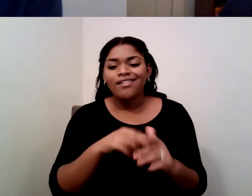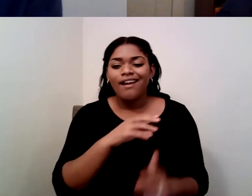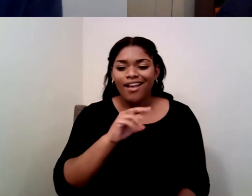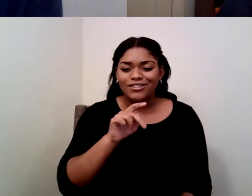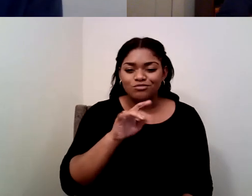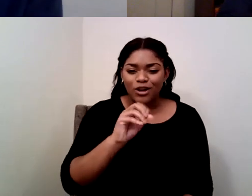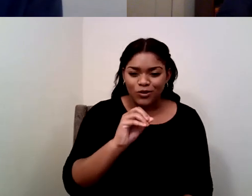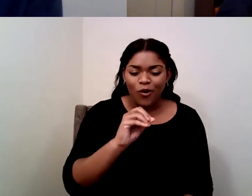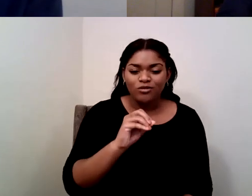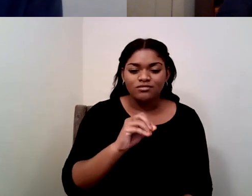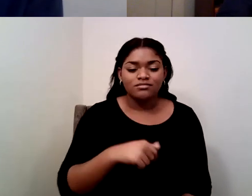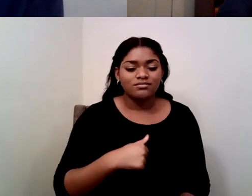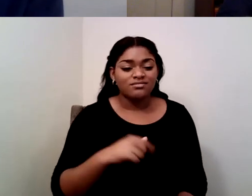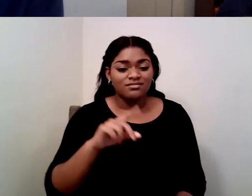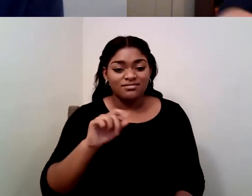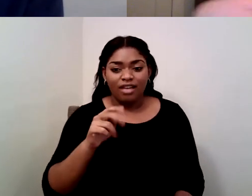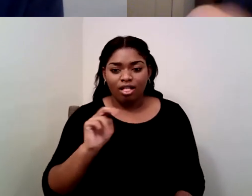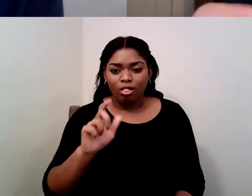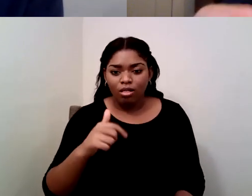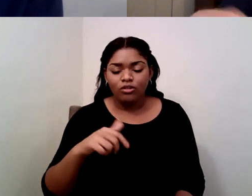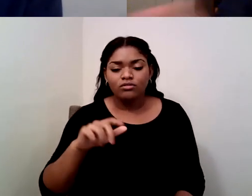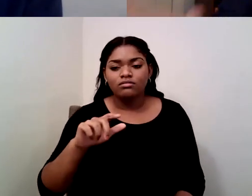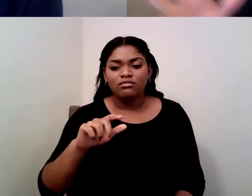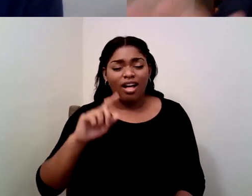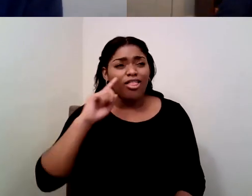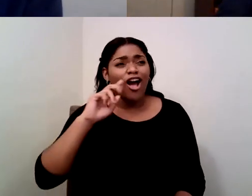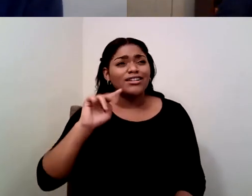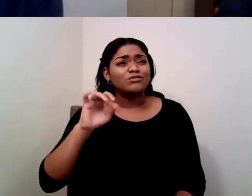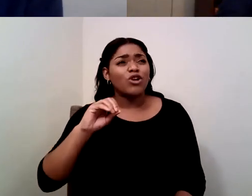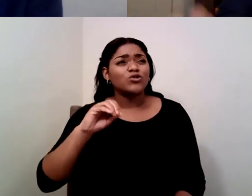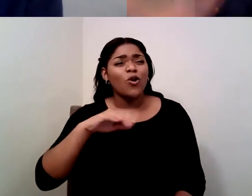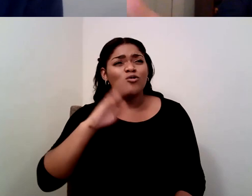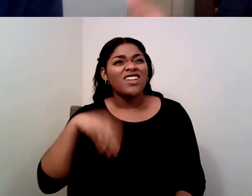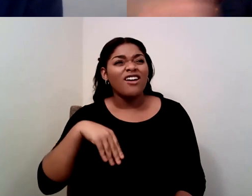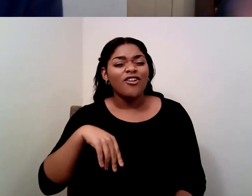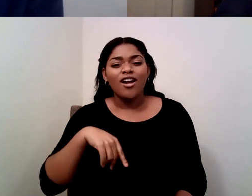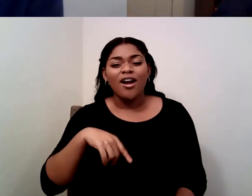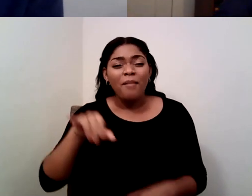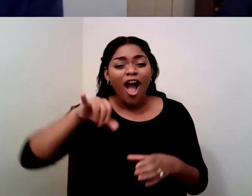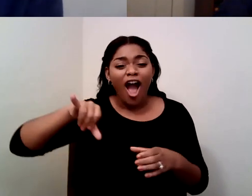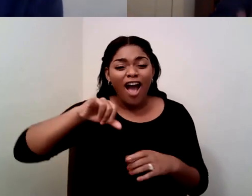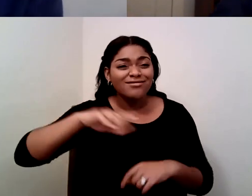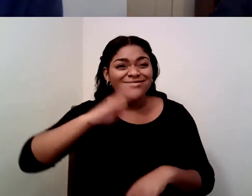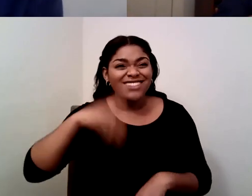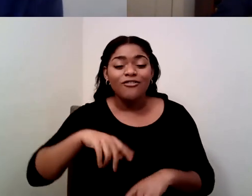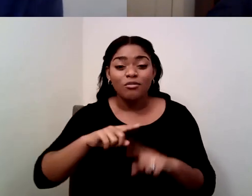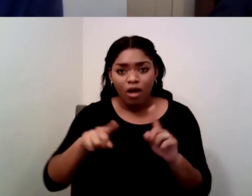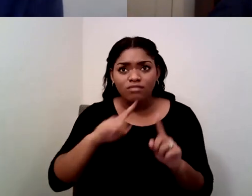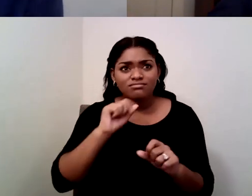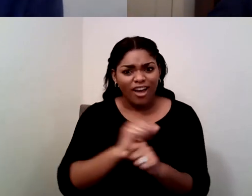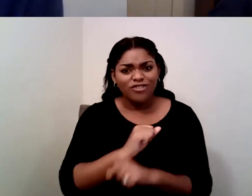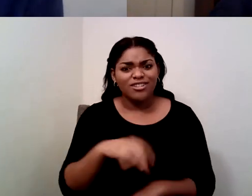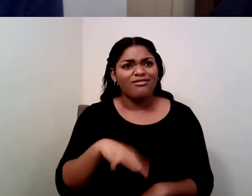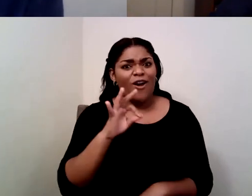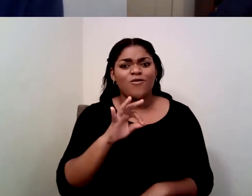I never thought that I would like Nespresso, but I actually found it to be a nice in between